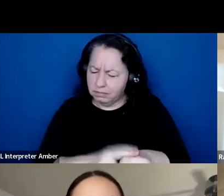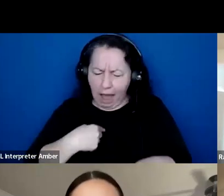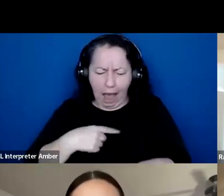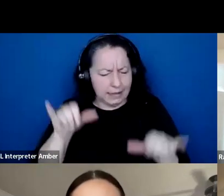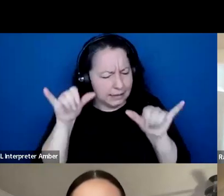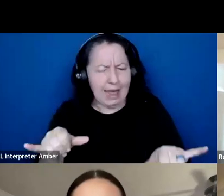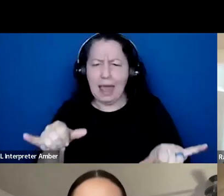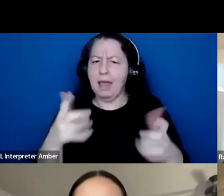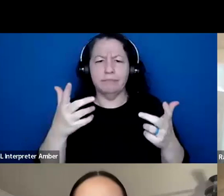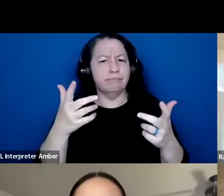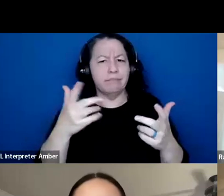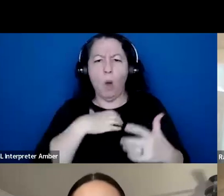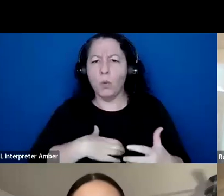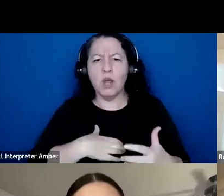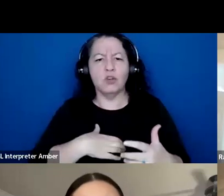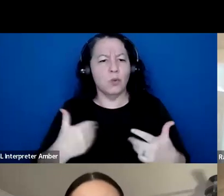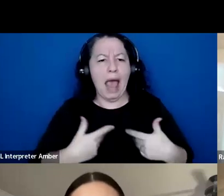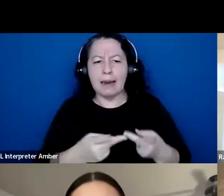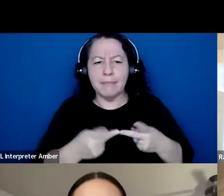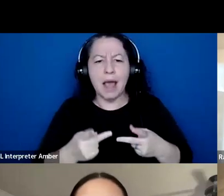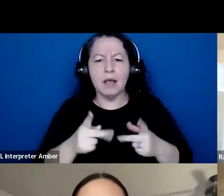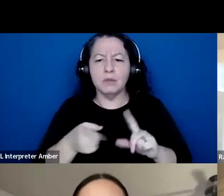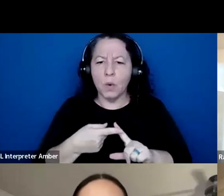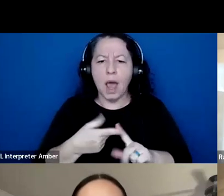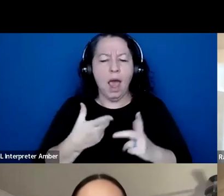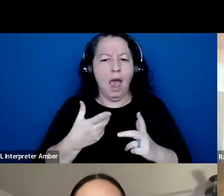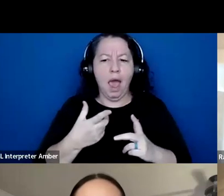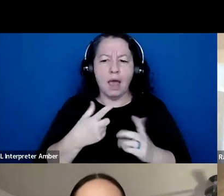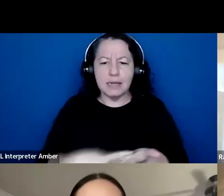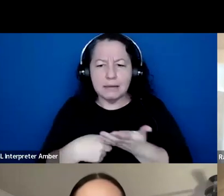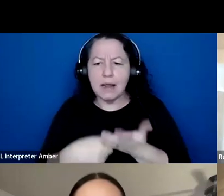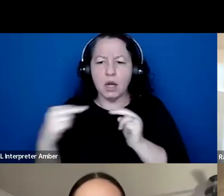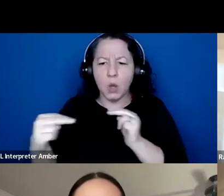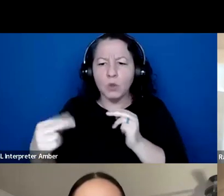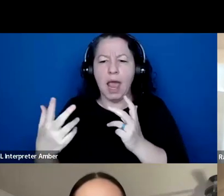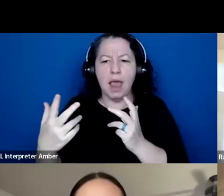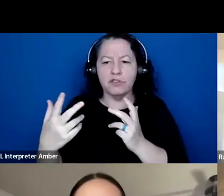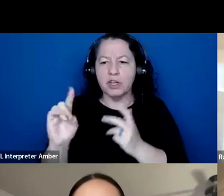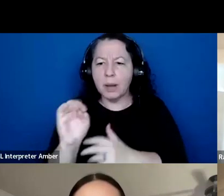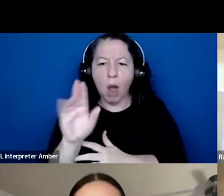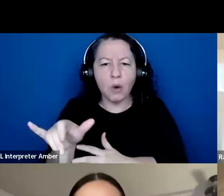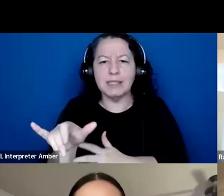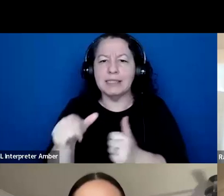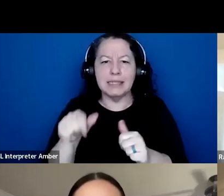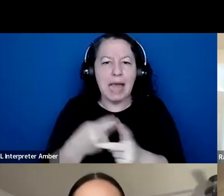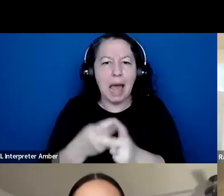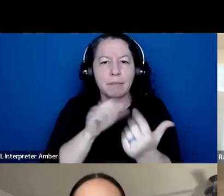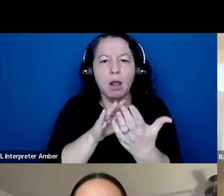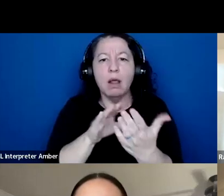or negotiation could solve such problems. But in the meantime, since that's not the reality, I think